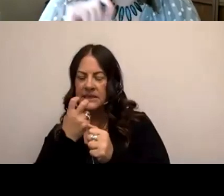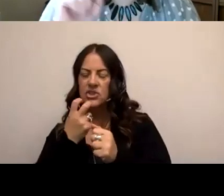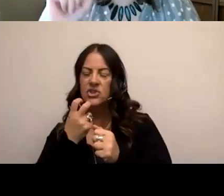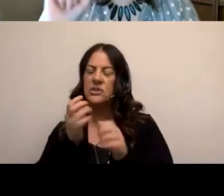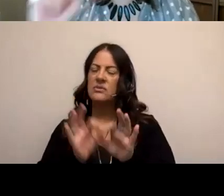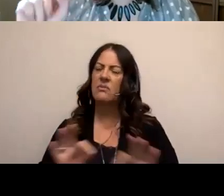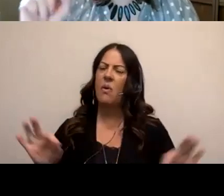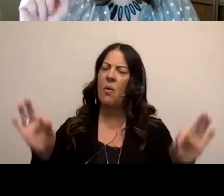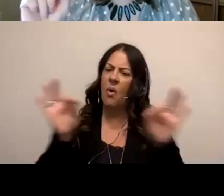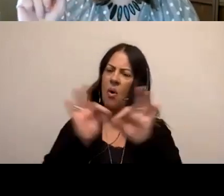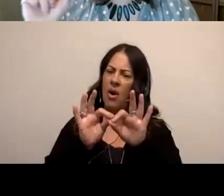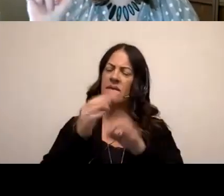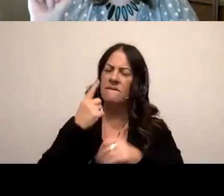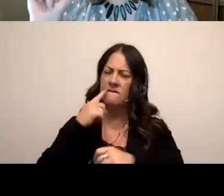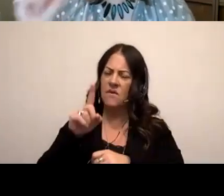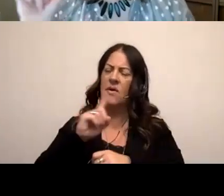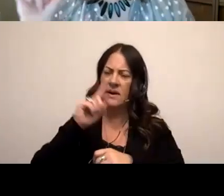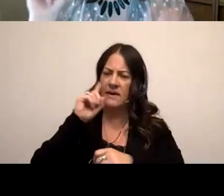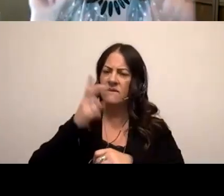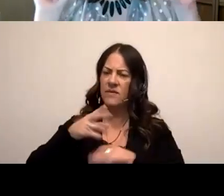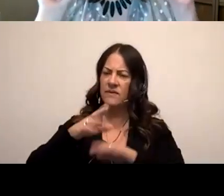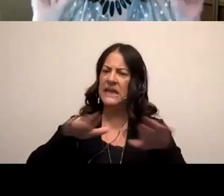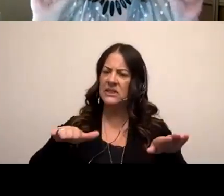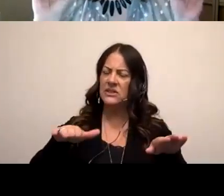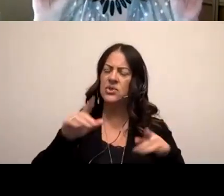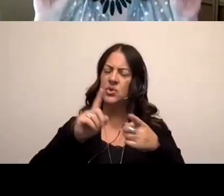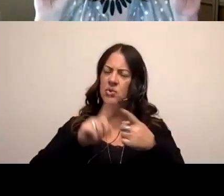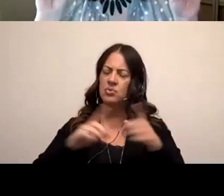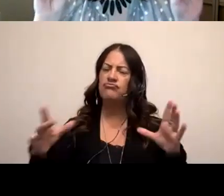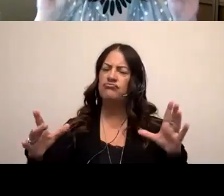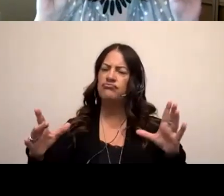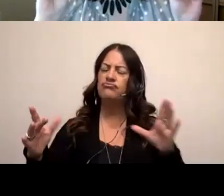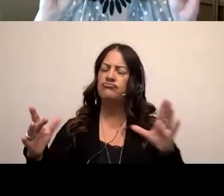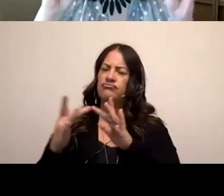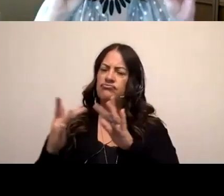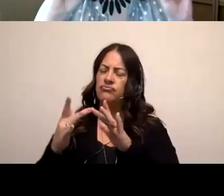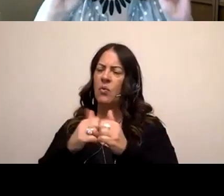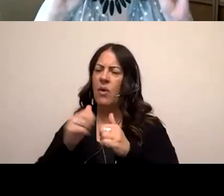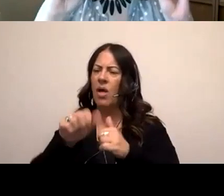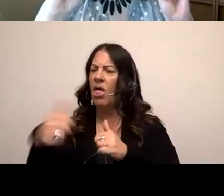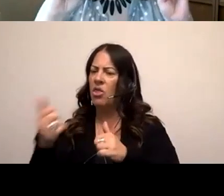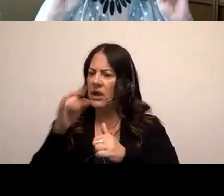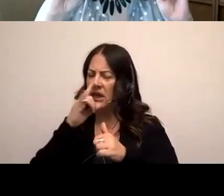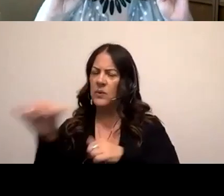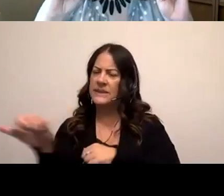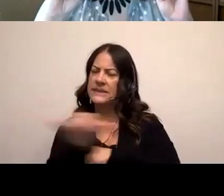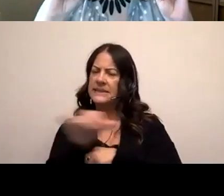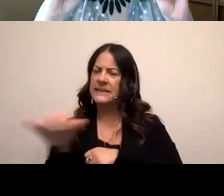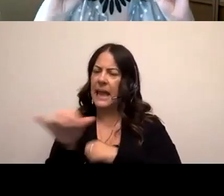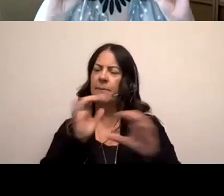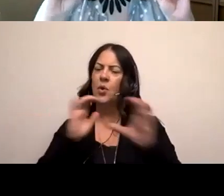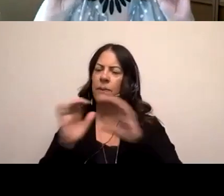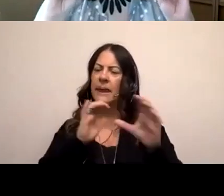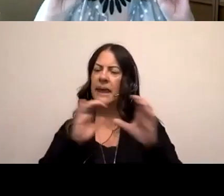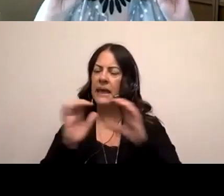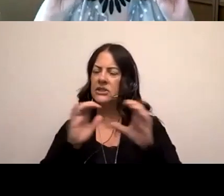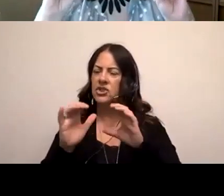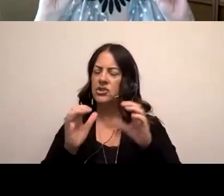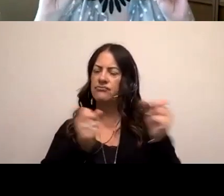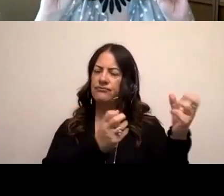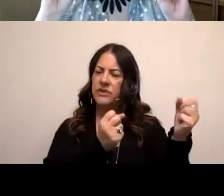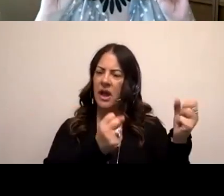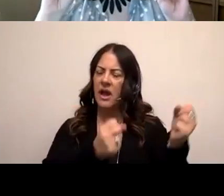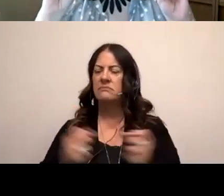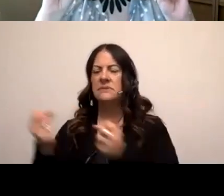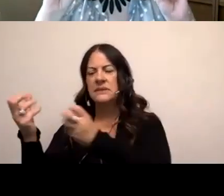FOR THOSE KIDS TO BE ABLE TO CONNECT WITH OTHER KIDS WHO USE THE SAME FORM OF COMMUNICATION DURING THIS TIME